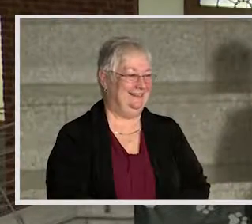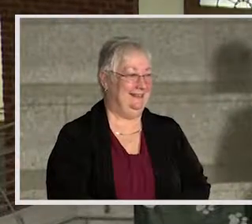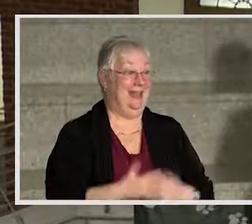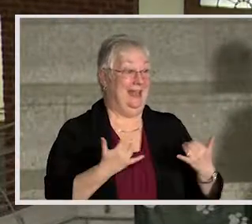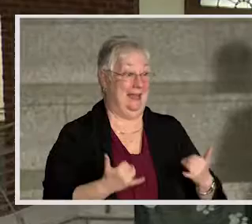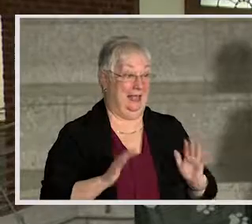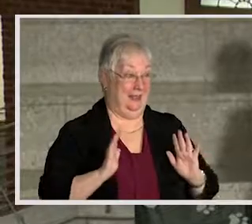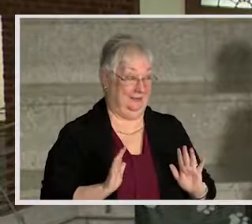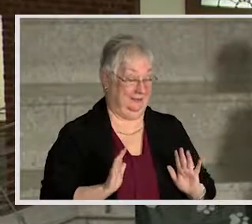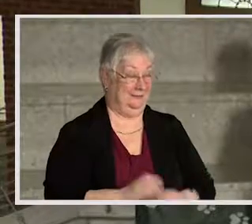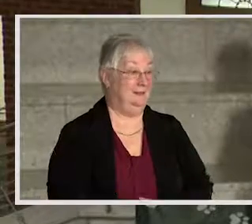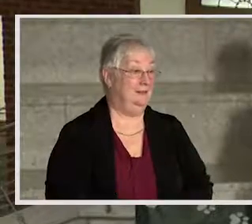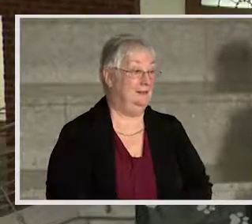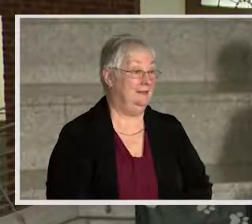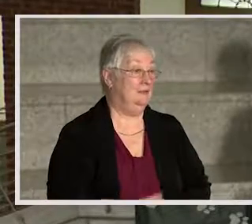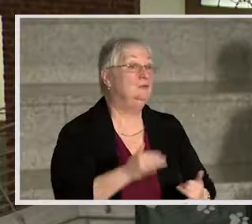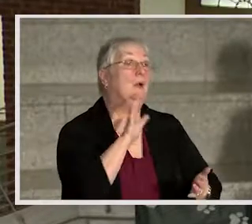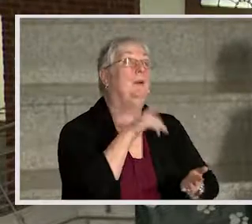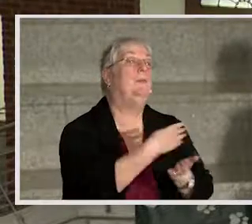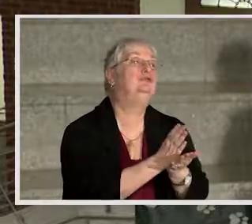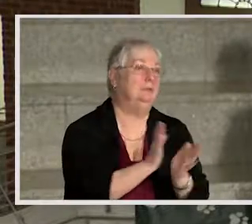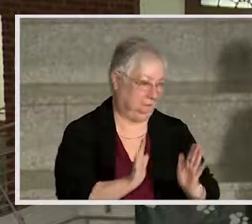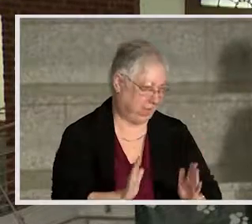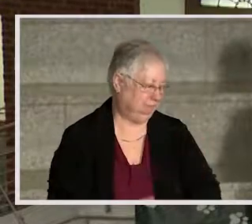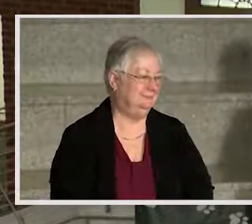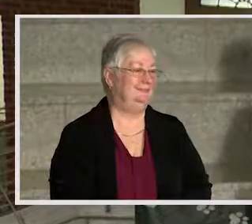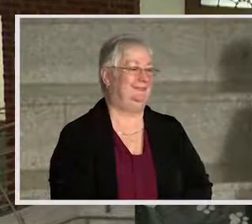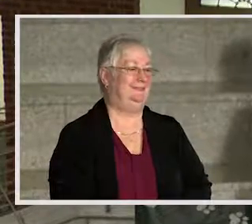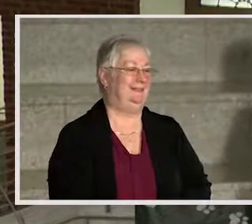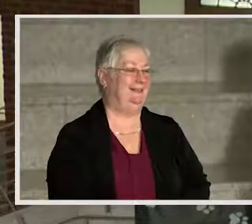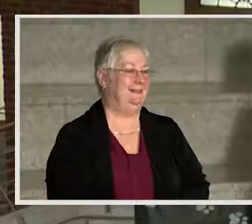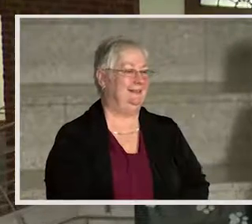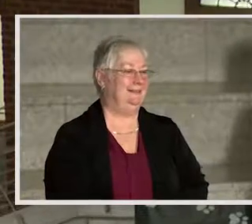MAKE THIS BUDGET, WHAT THE MAJOR COMPONENTS ARE, AND I BELIEVE